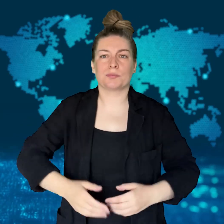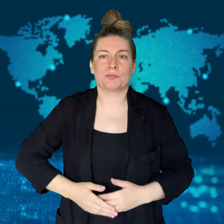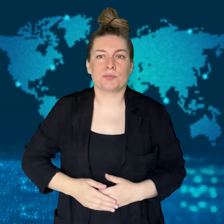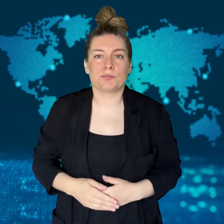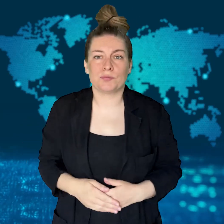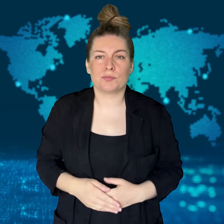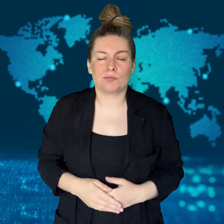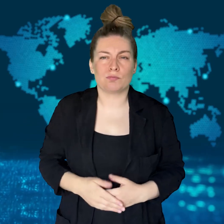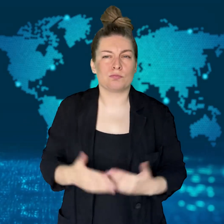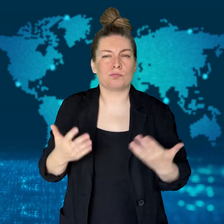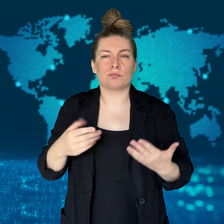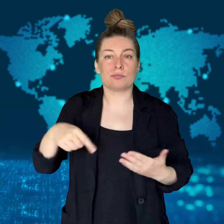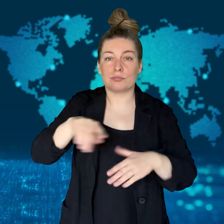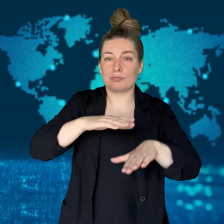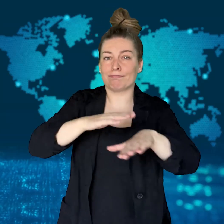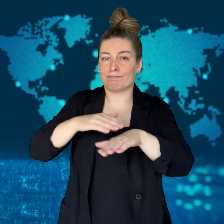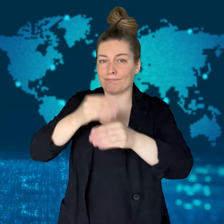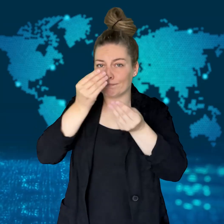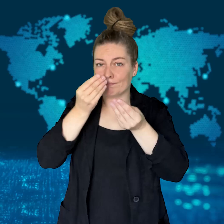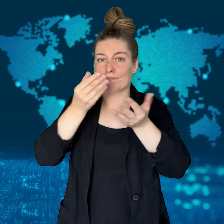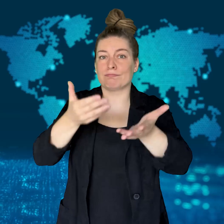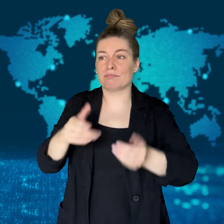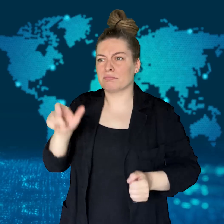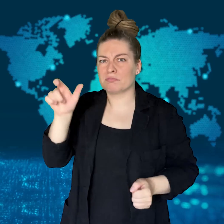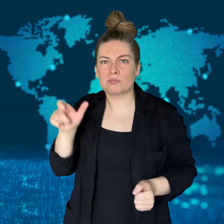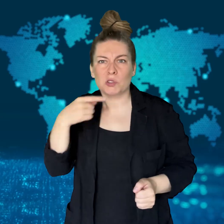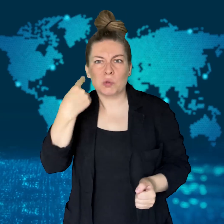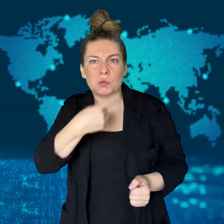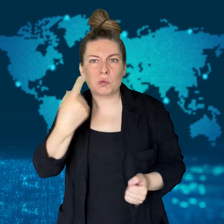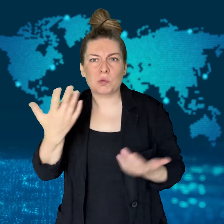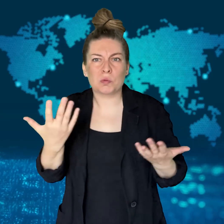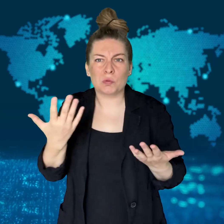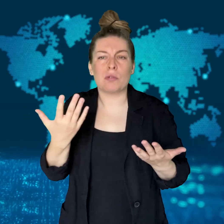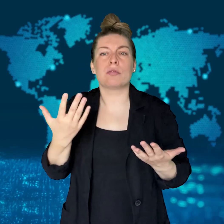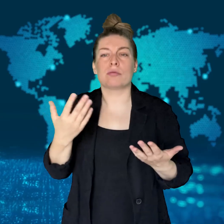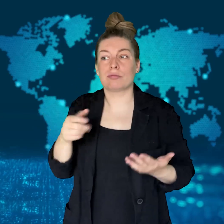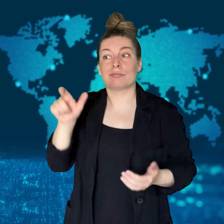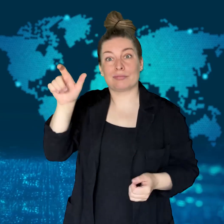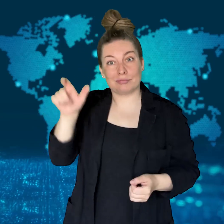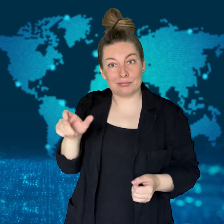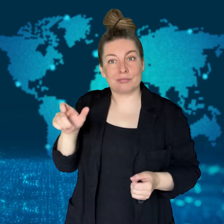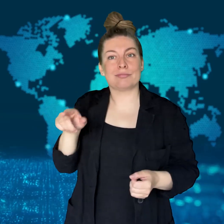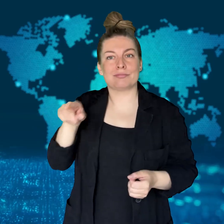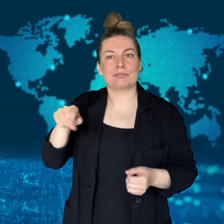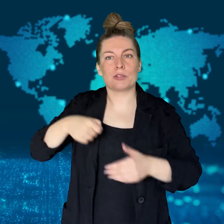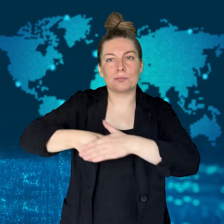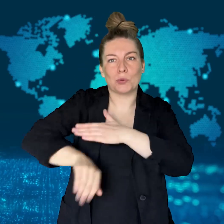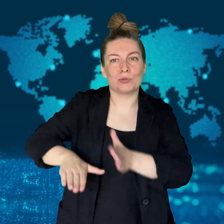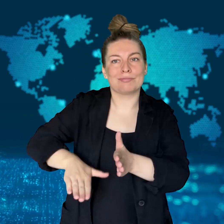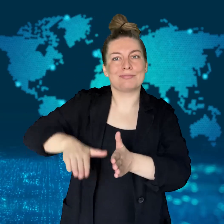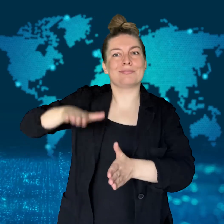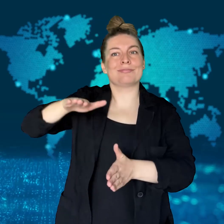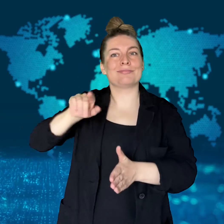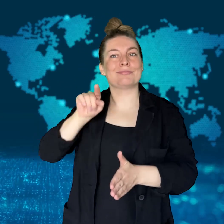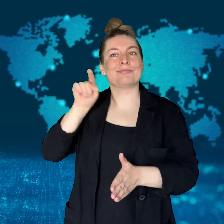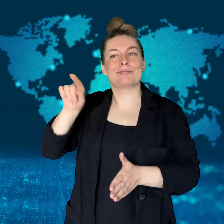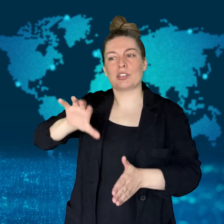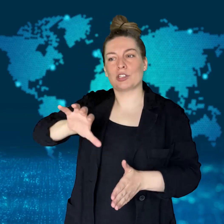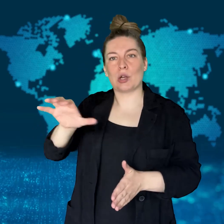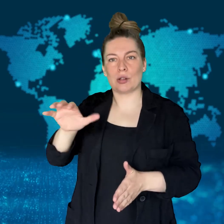The suspect has been reported to be from Afghanistan but living in Germany.